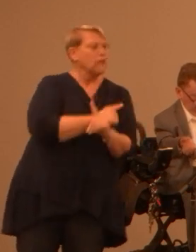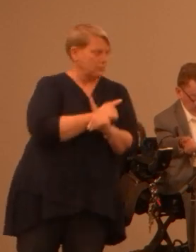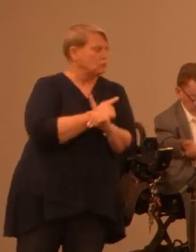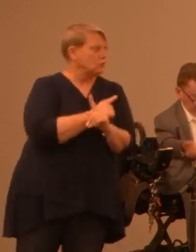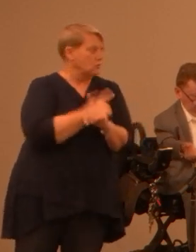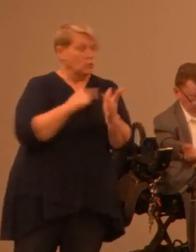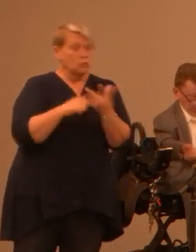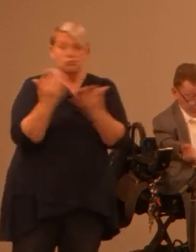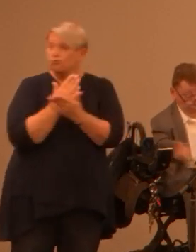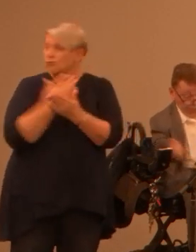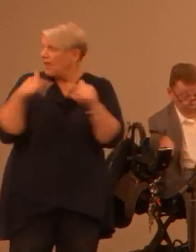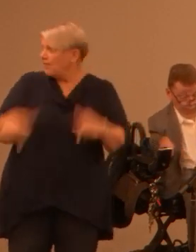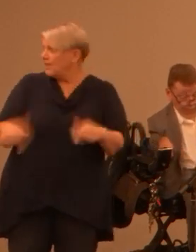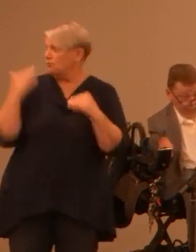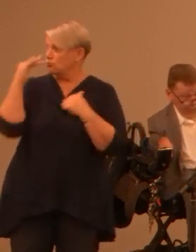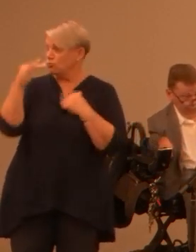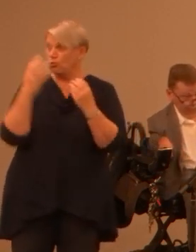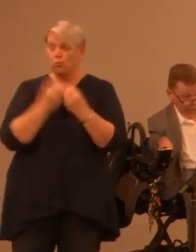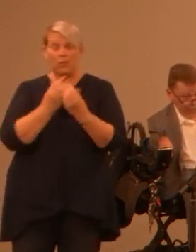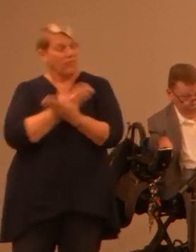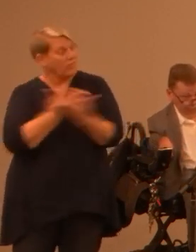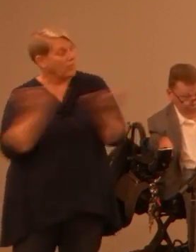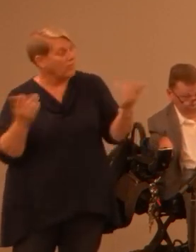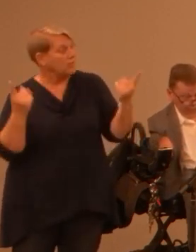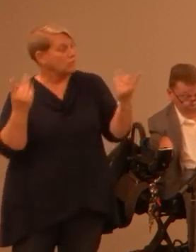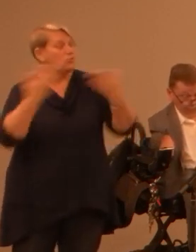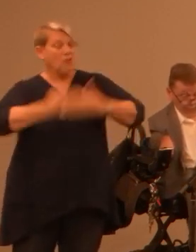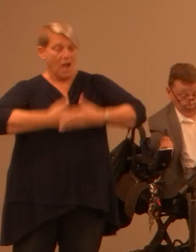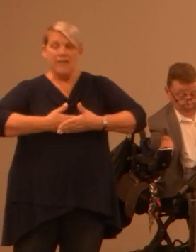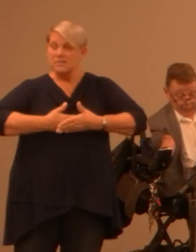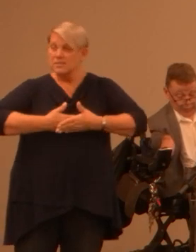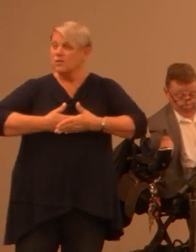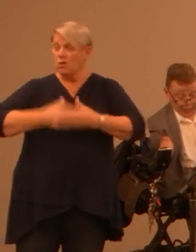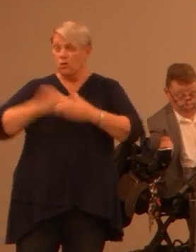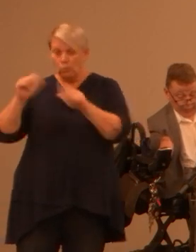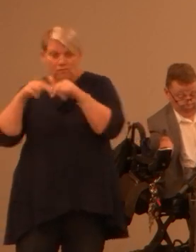a room with everybody this evening from your fabulous organisations